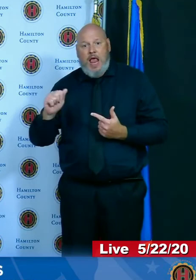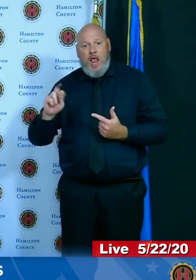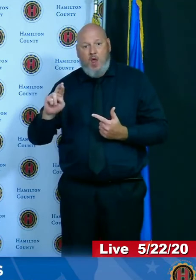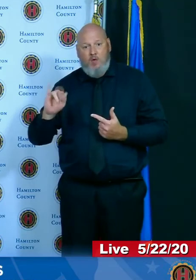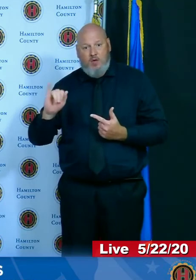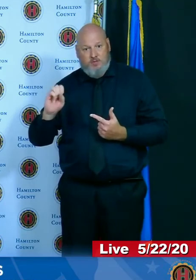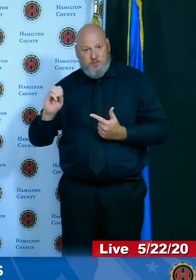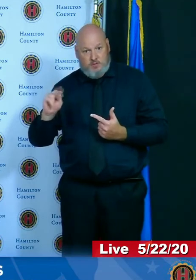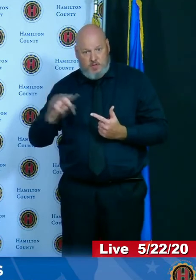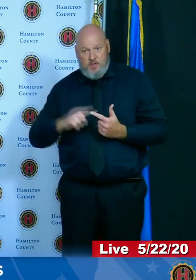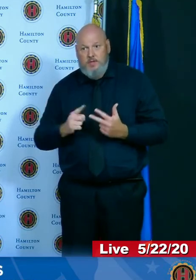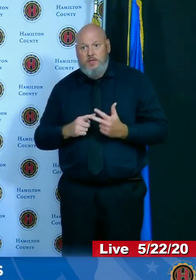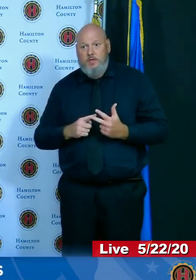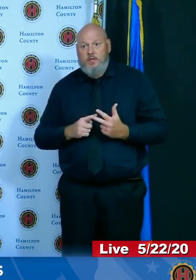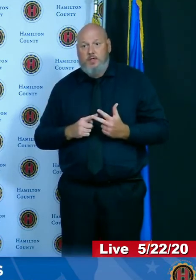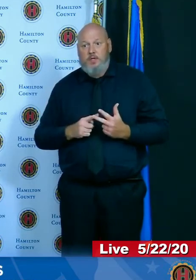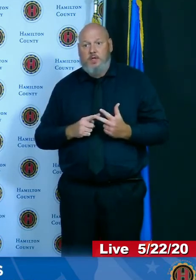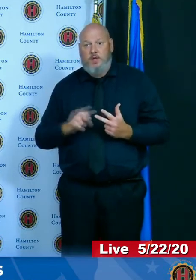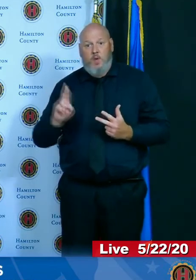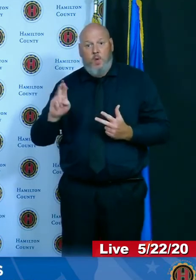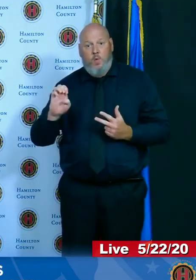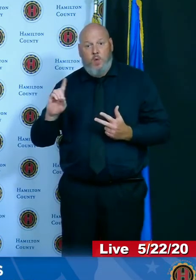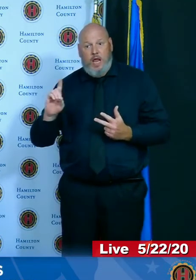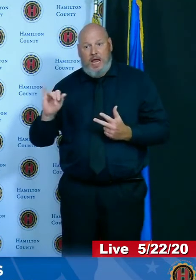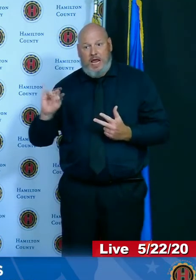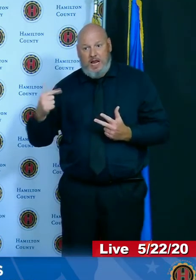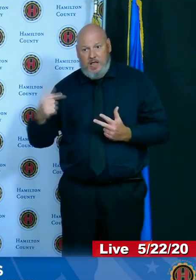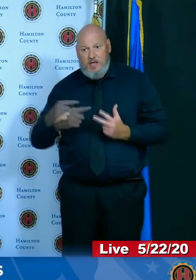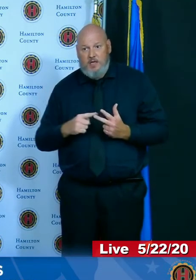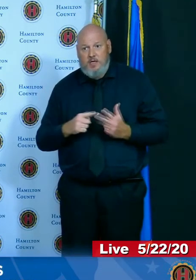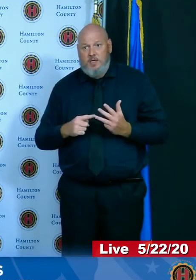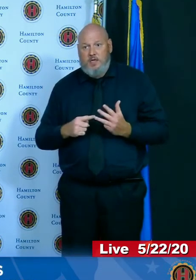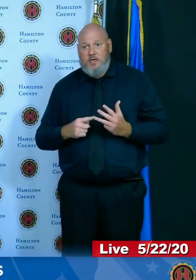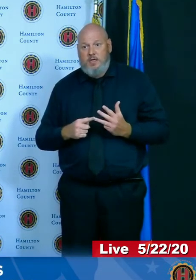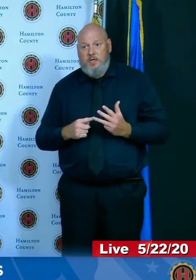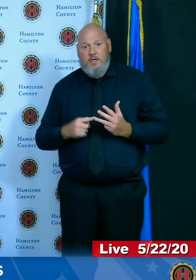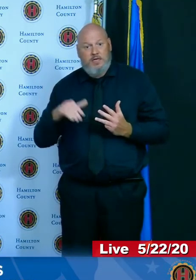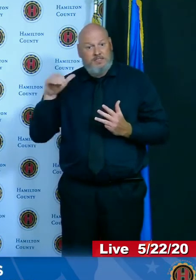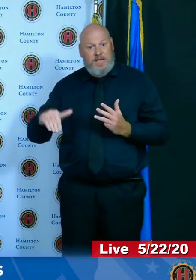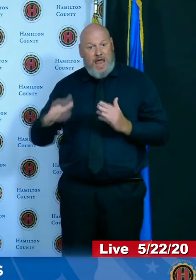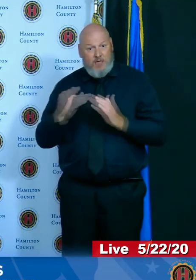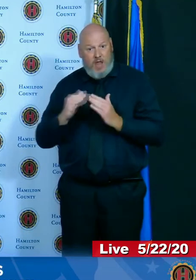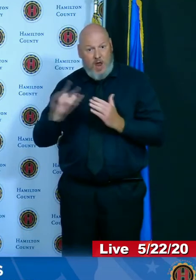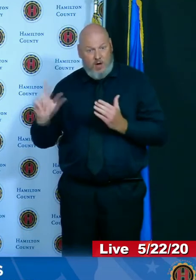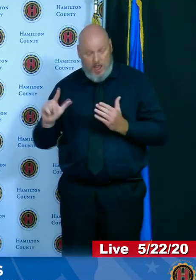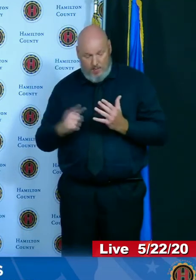drive-through but we'll be offering curbside service beginning on May 26